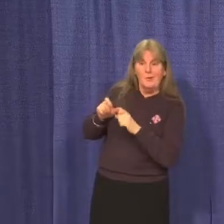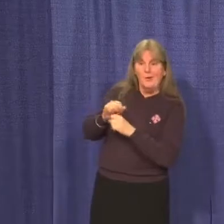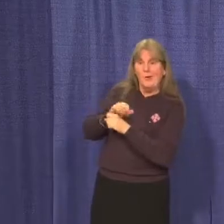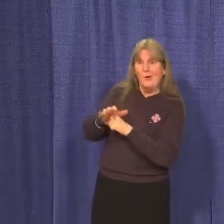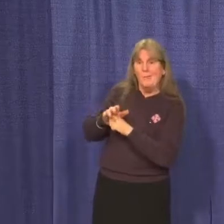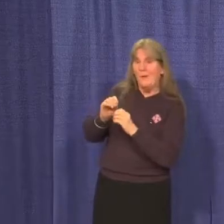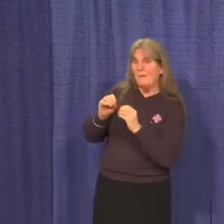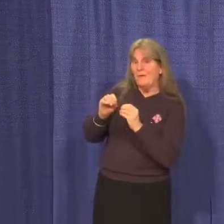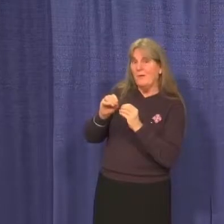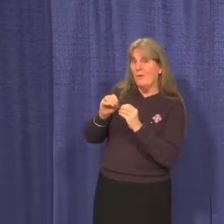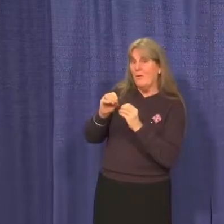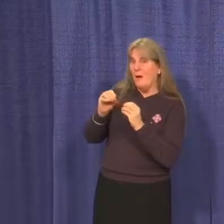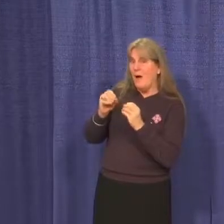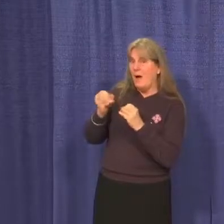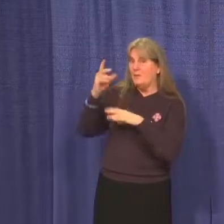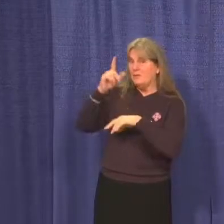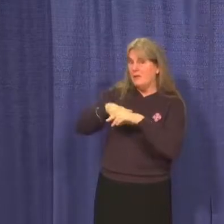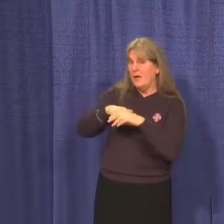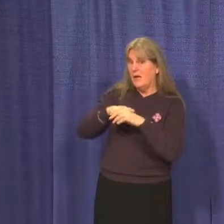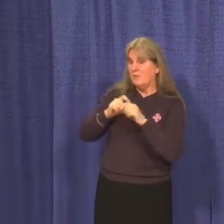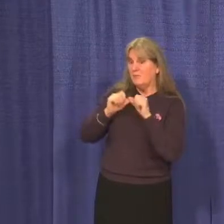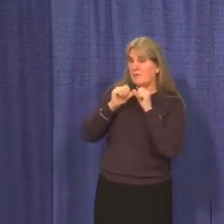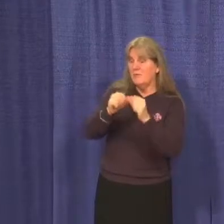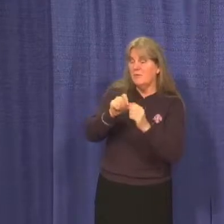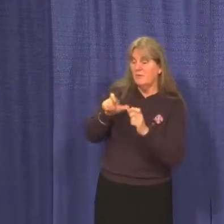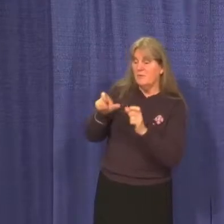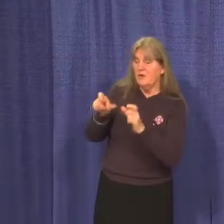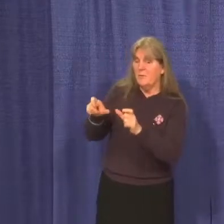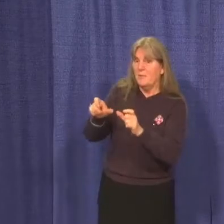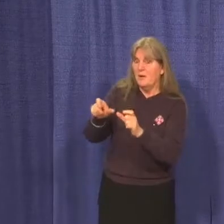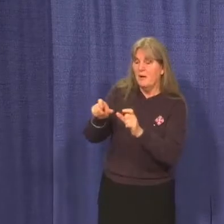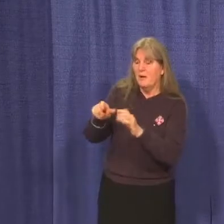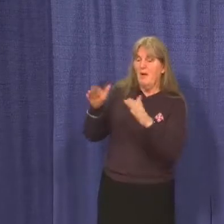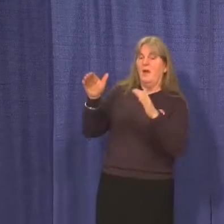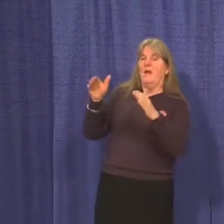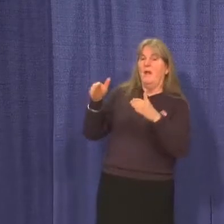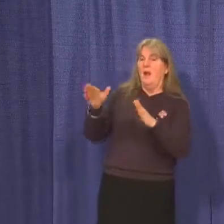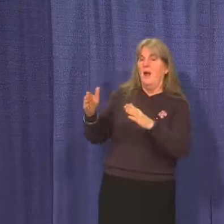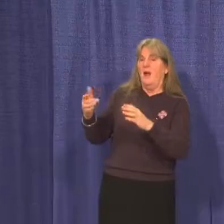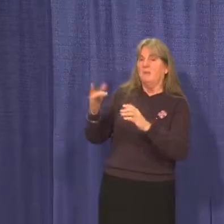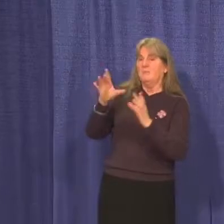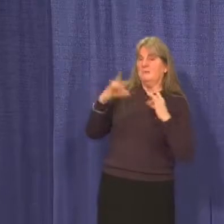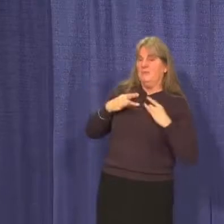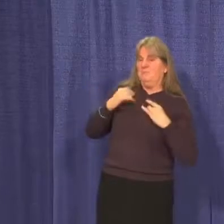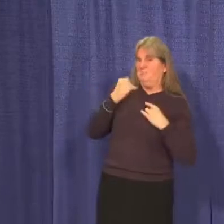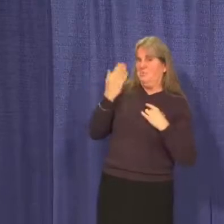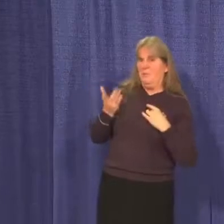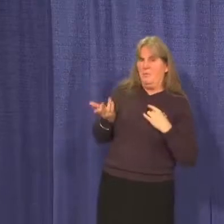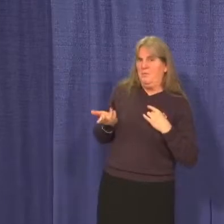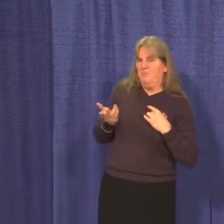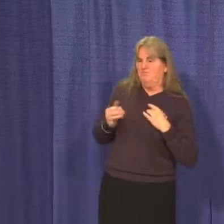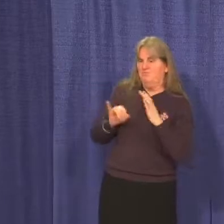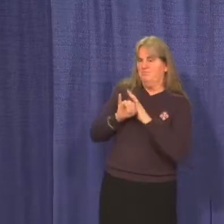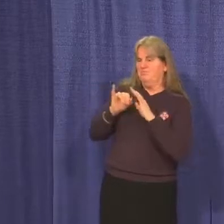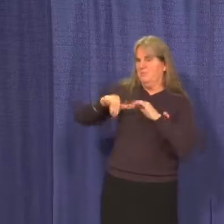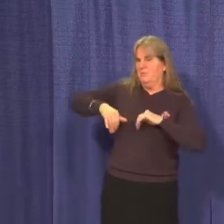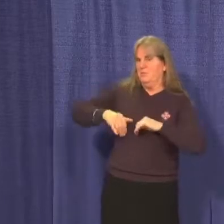And it is really based on some of the evidence, especially for that mode during the trial. If you take out the people who